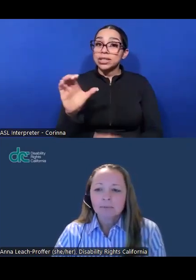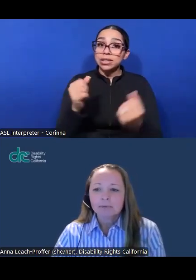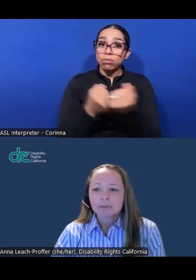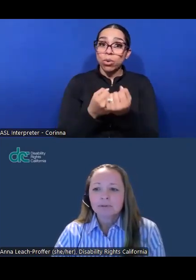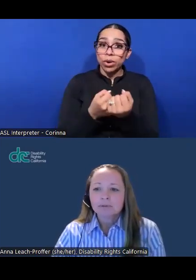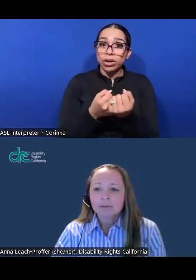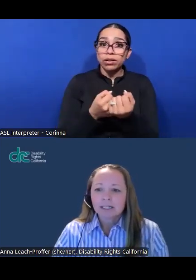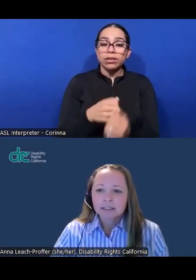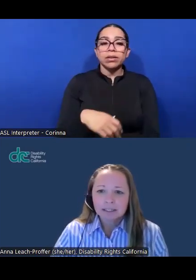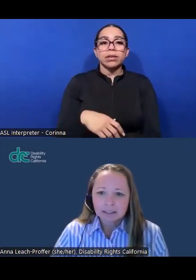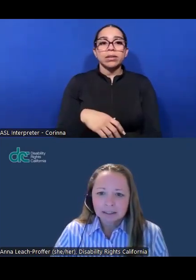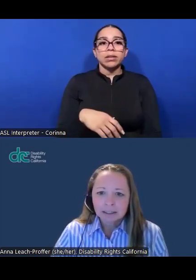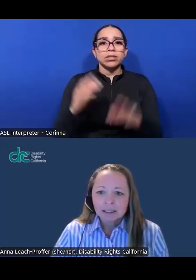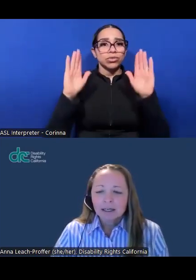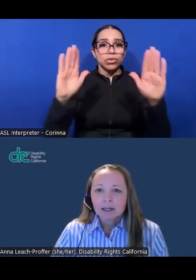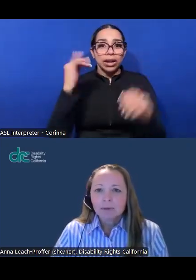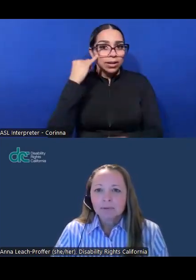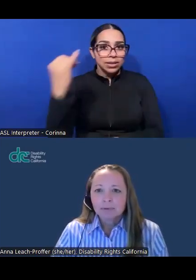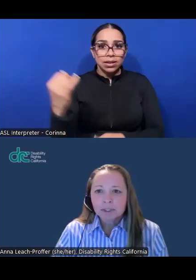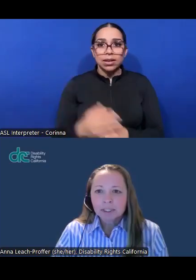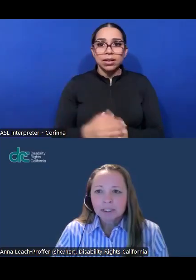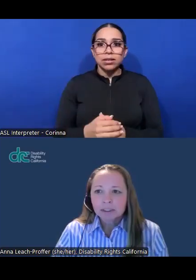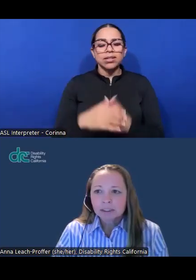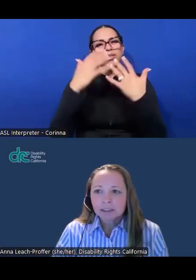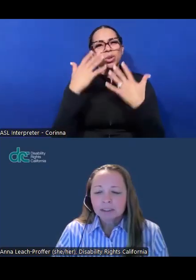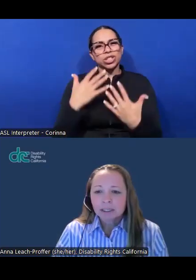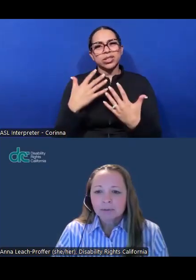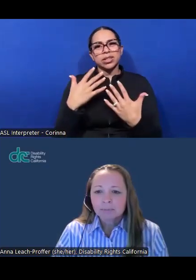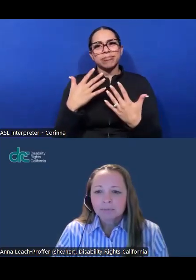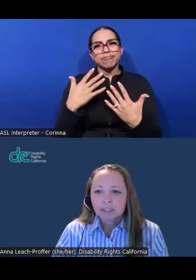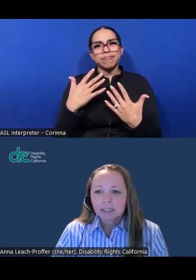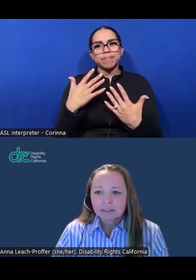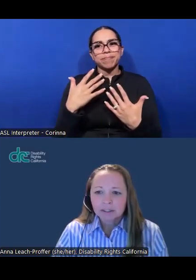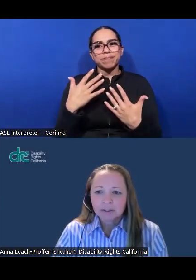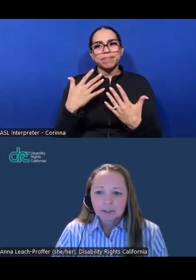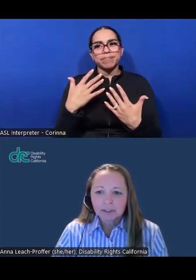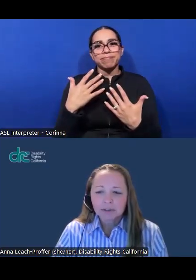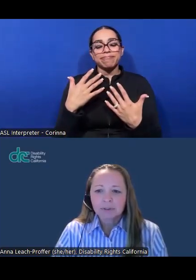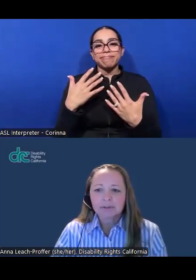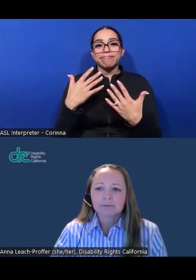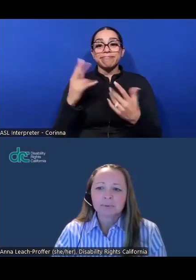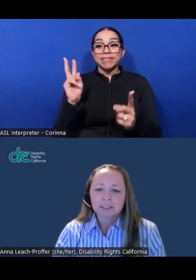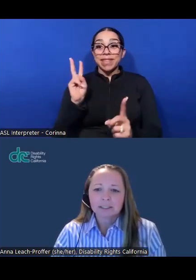It was a great idea. Unfortunately, the execution wasn't really,